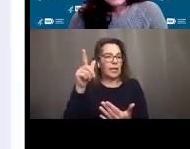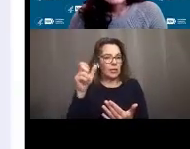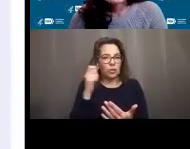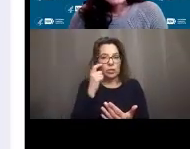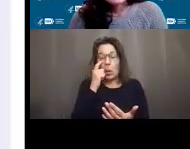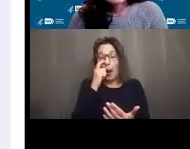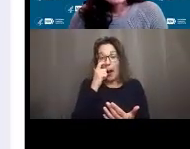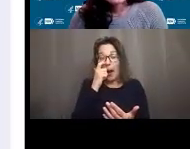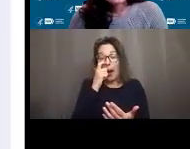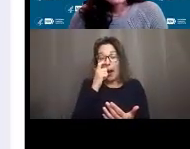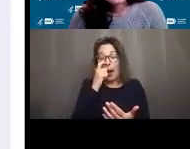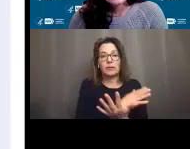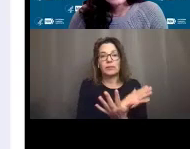for a diversity supplement.